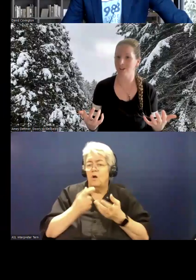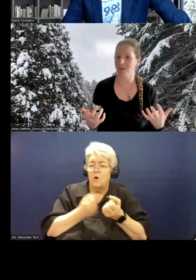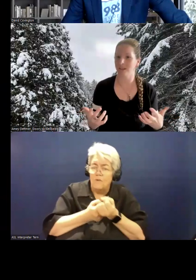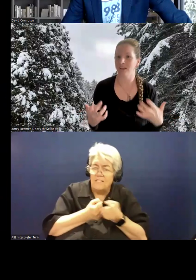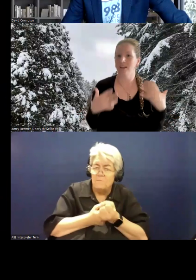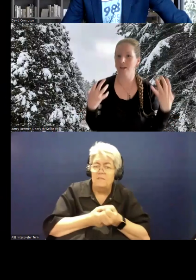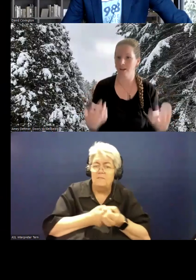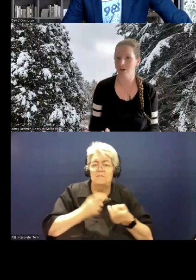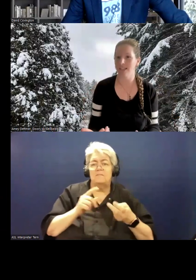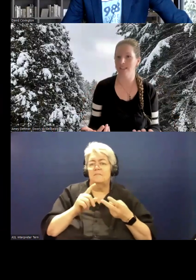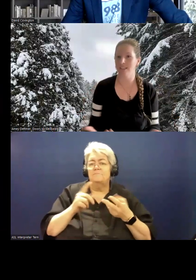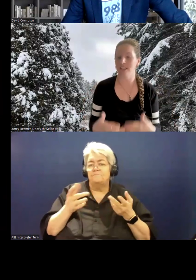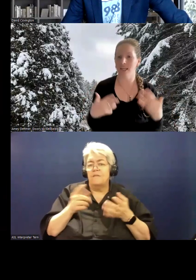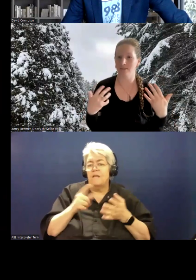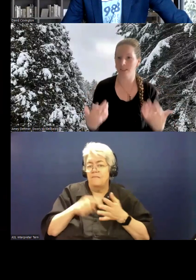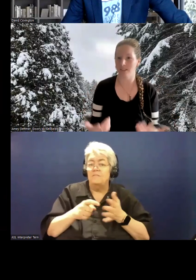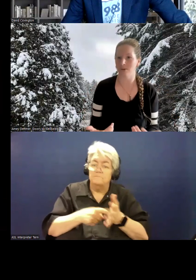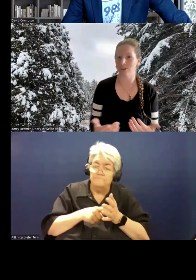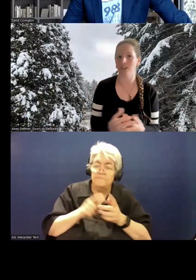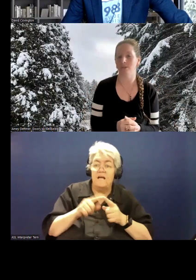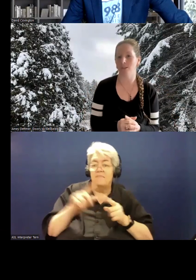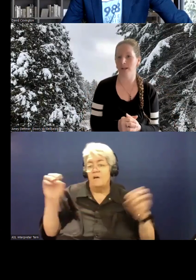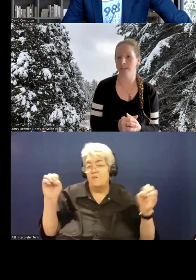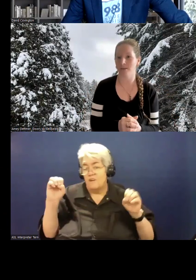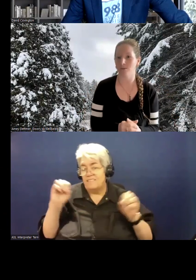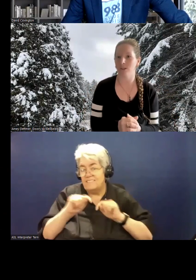STARTS WITH THE CRISIS TEAMS AND THE EMERGENCY RESPONSE TEAMS